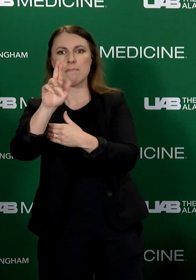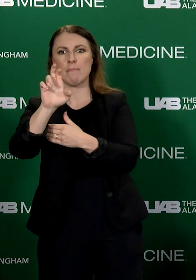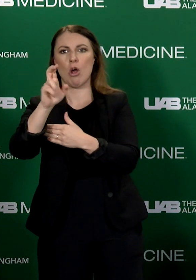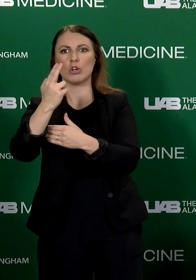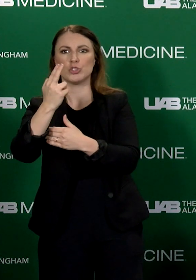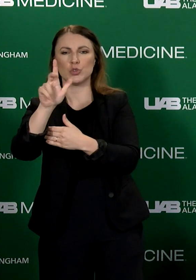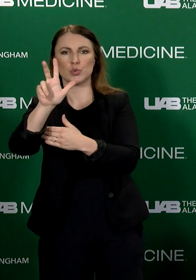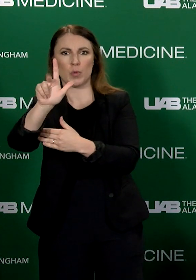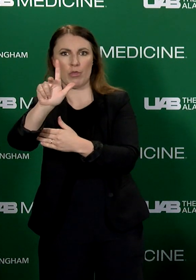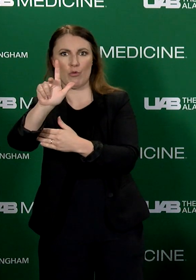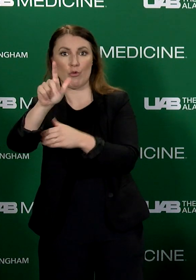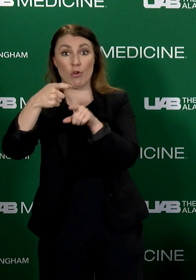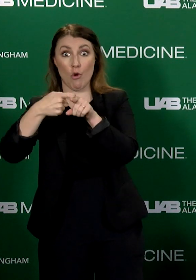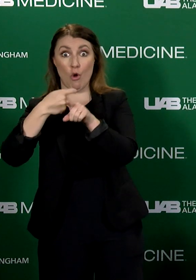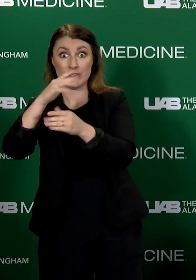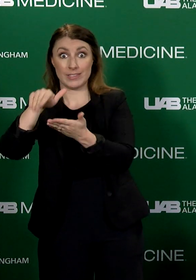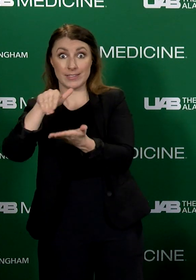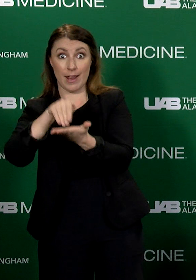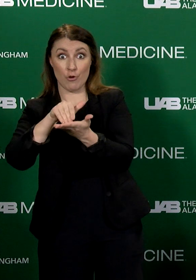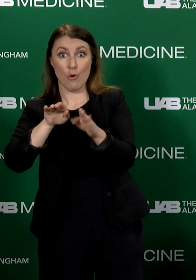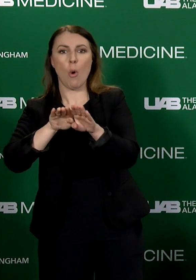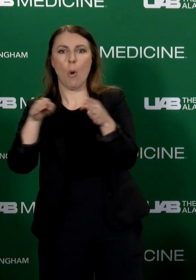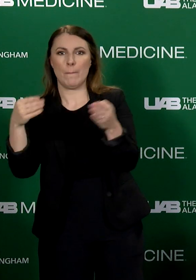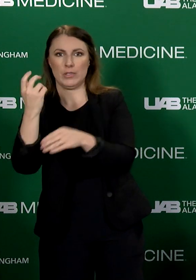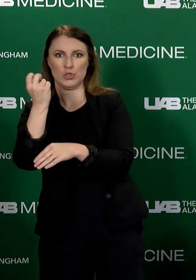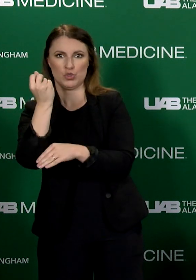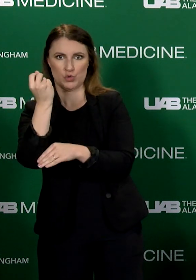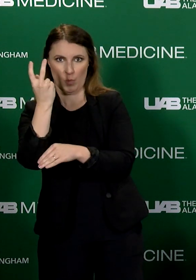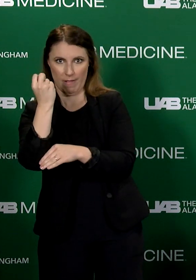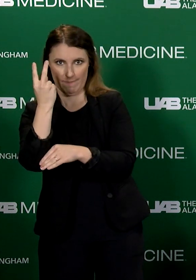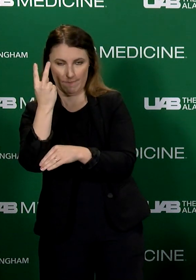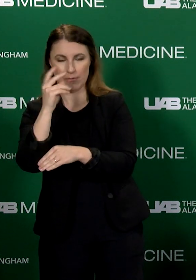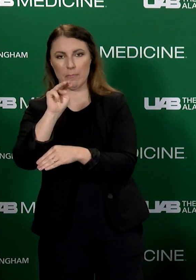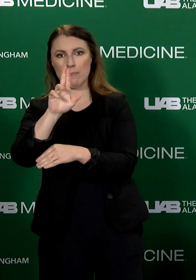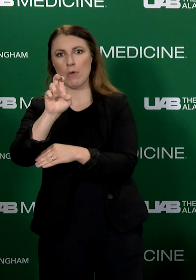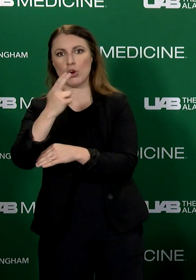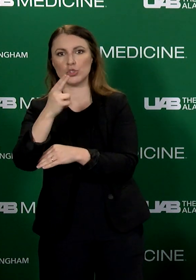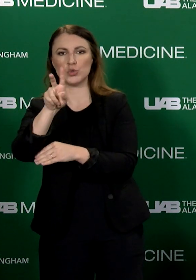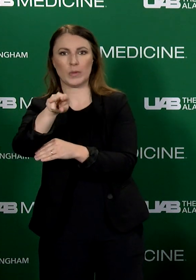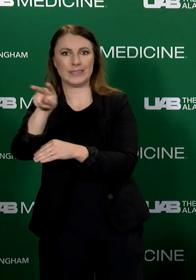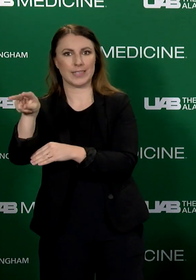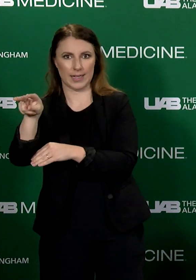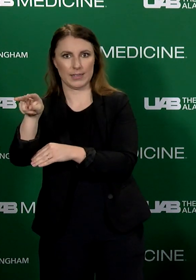call center will open at noon on March 22nd